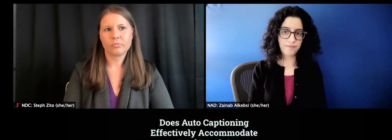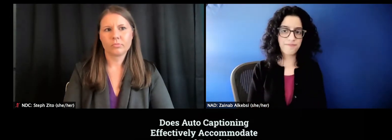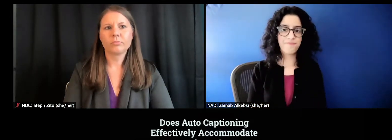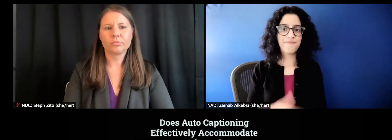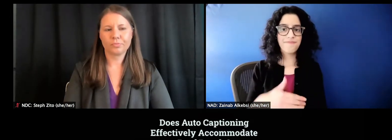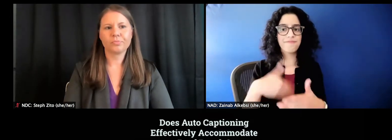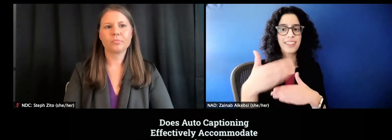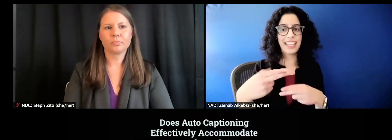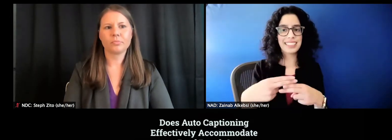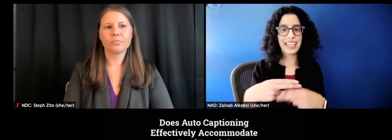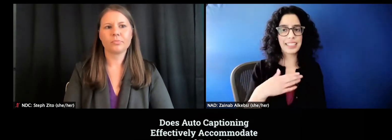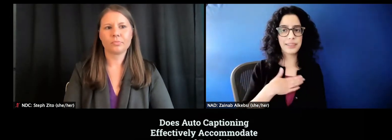Next slide, please.